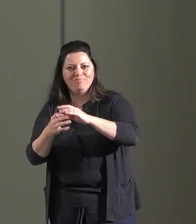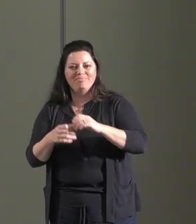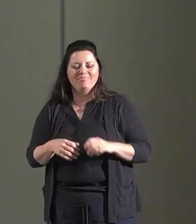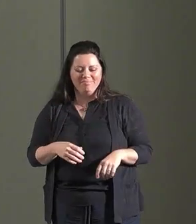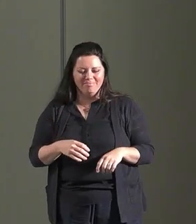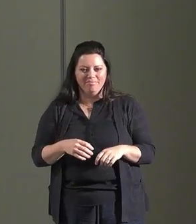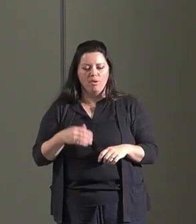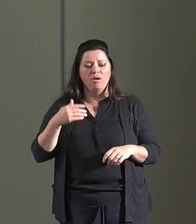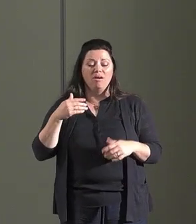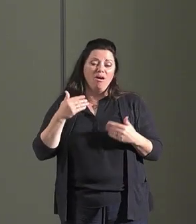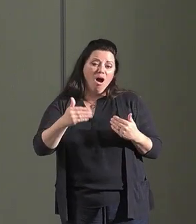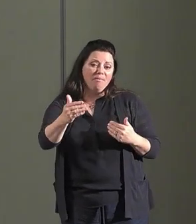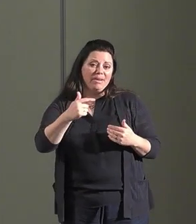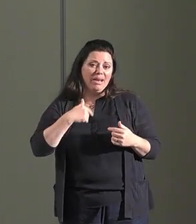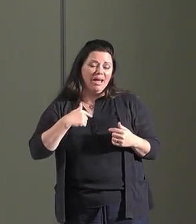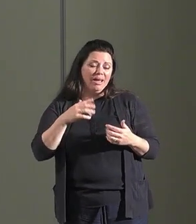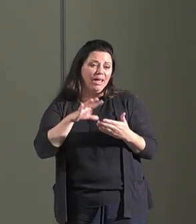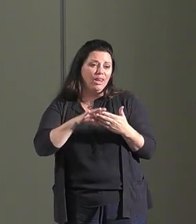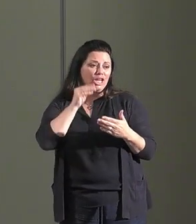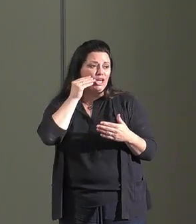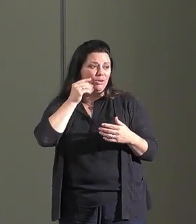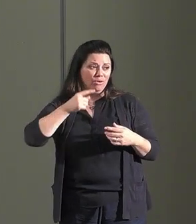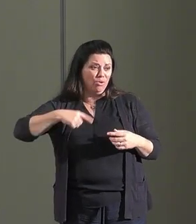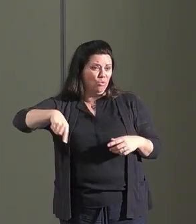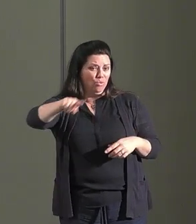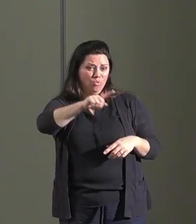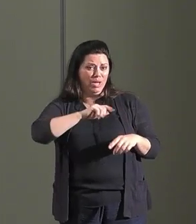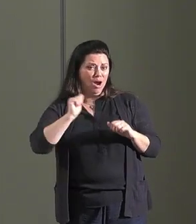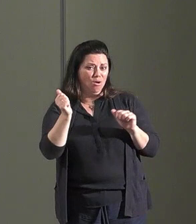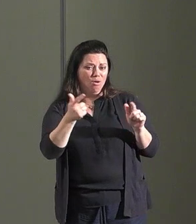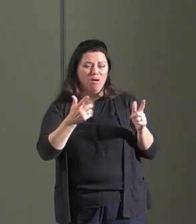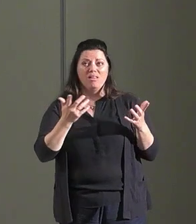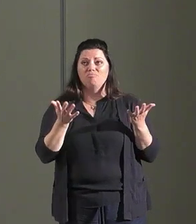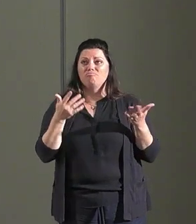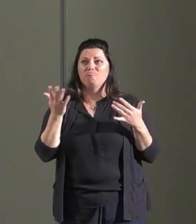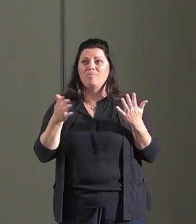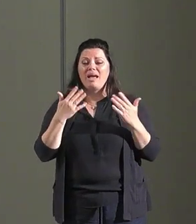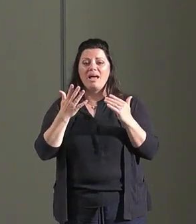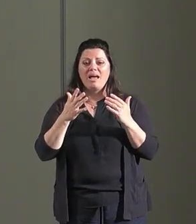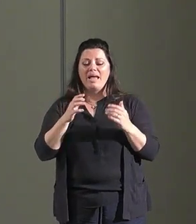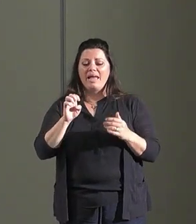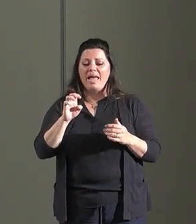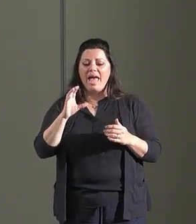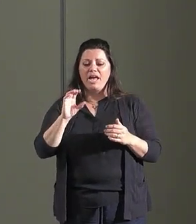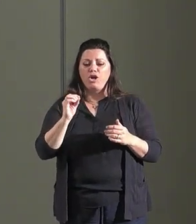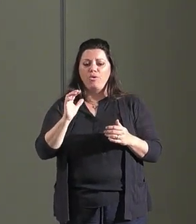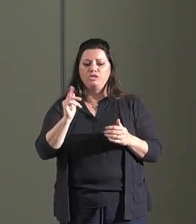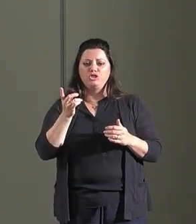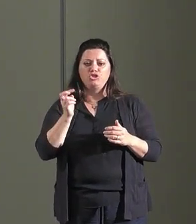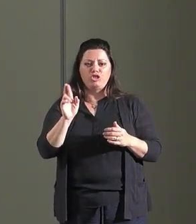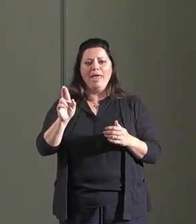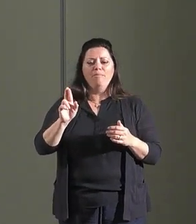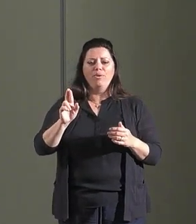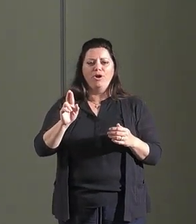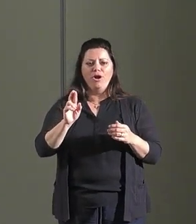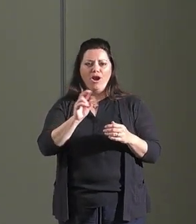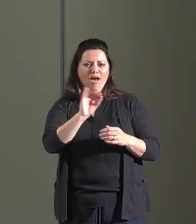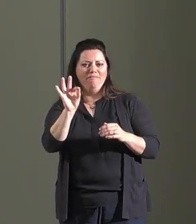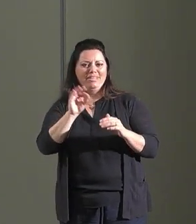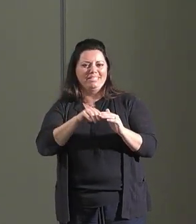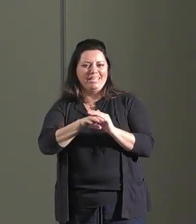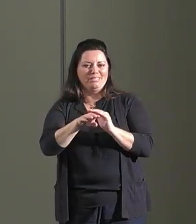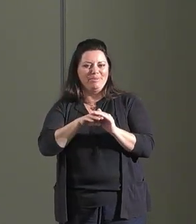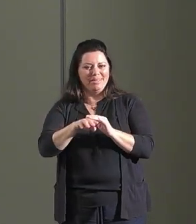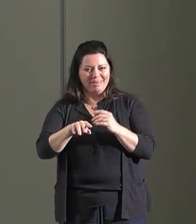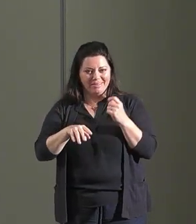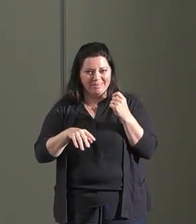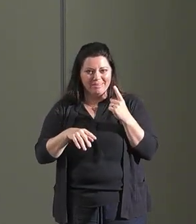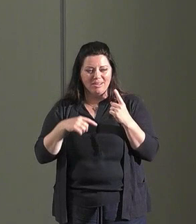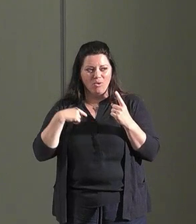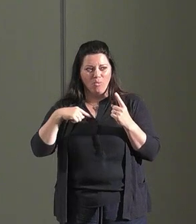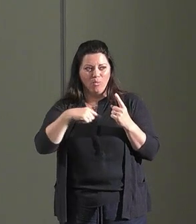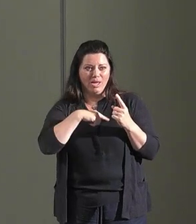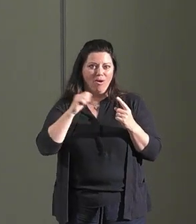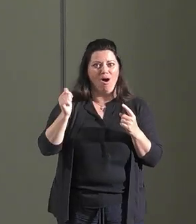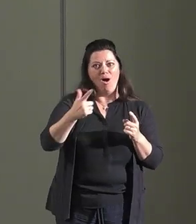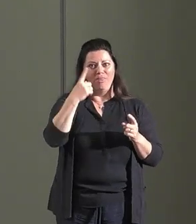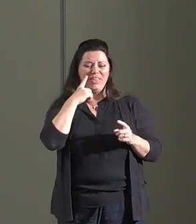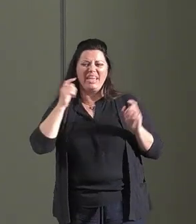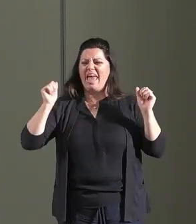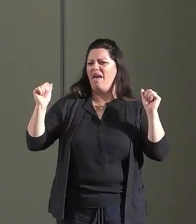we are all in a echo Chamber of Accessibility. You know, we all think that everybody understands what